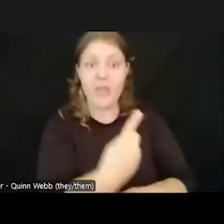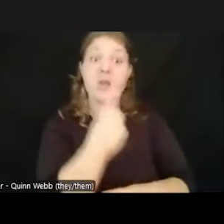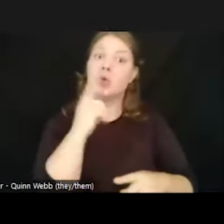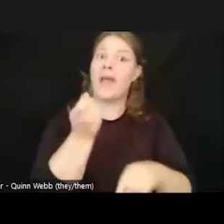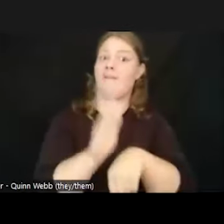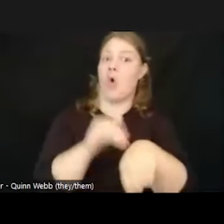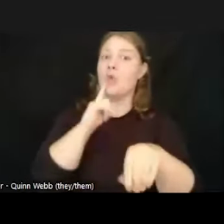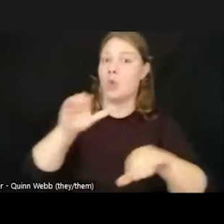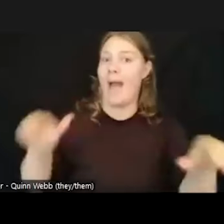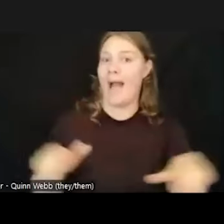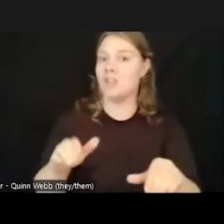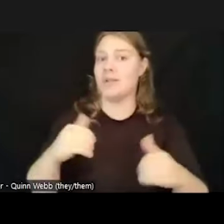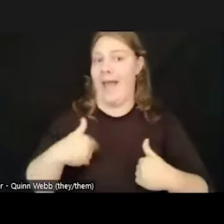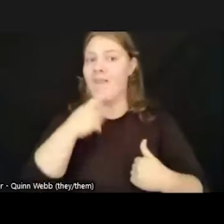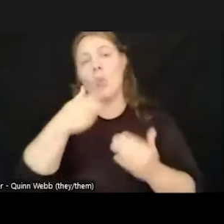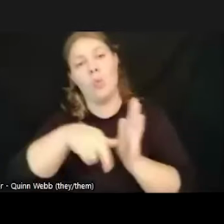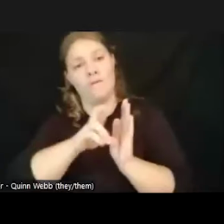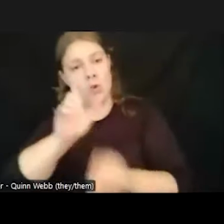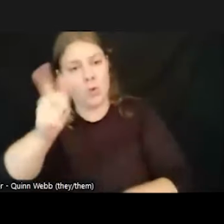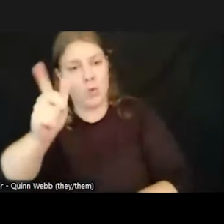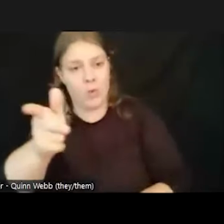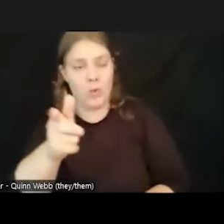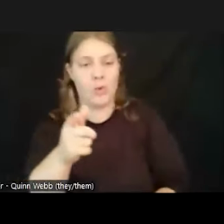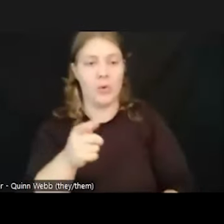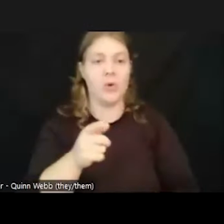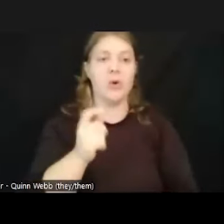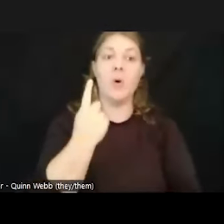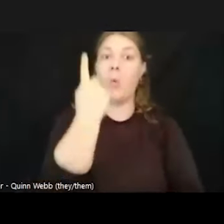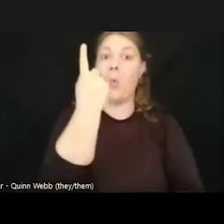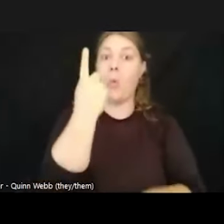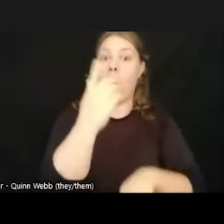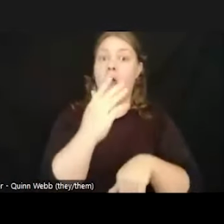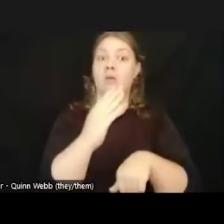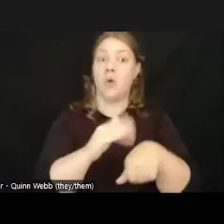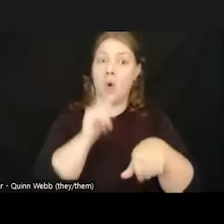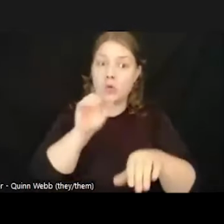the end of the presentation as well but one of the C to actions um in the report is to promote